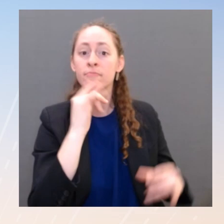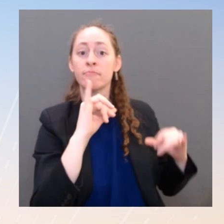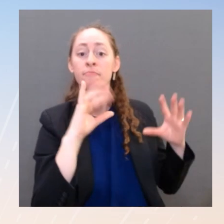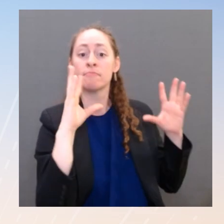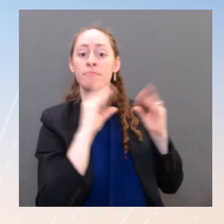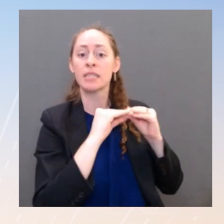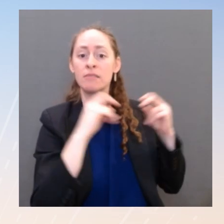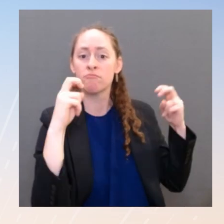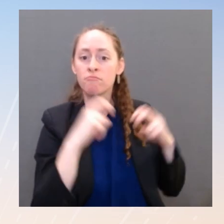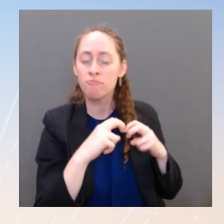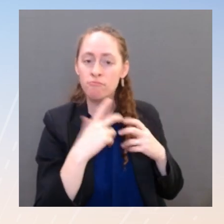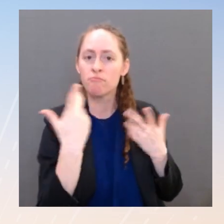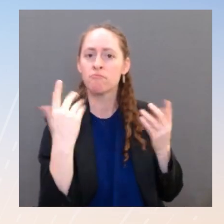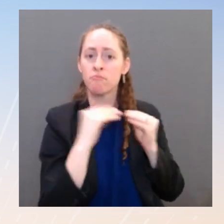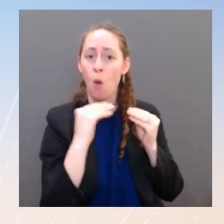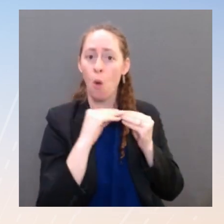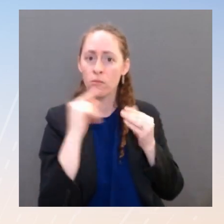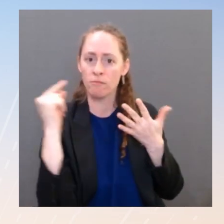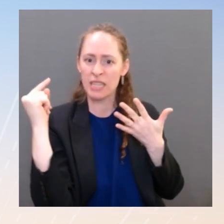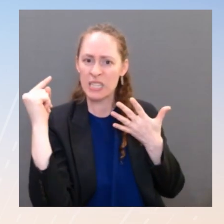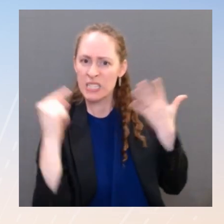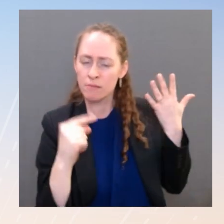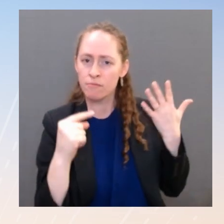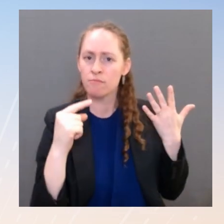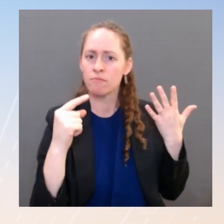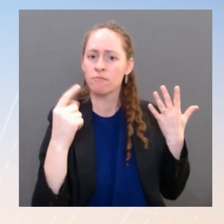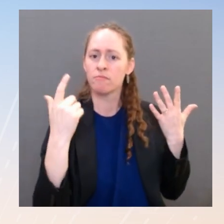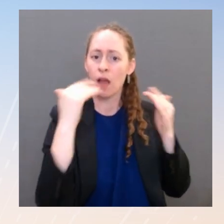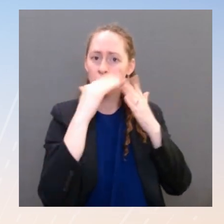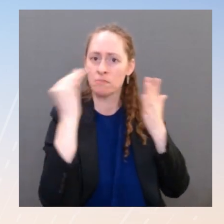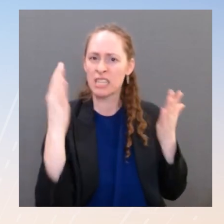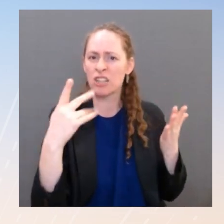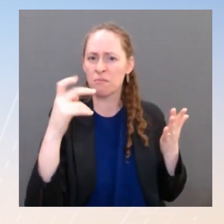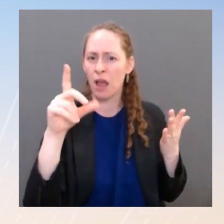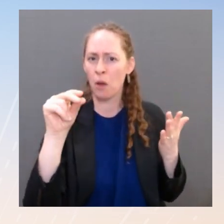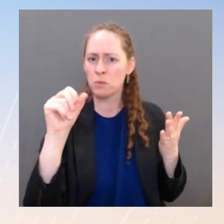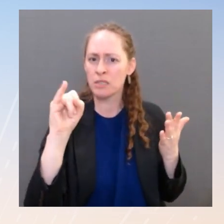made to President Biden? Ms. Psaki: Well, the President spoke with Speaker Pelosi but also the entire delegation --